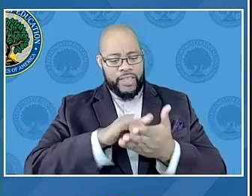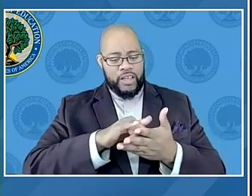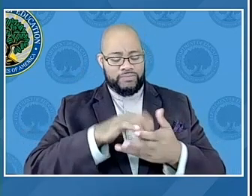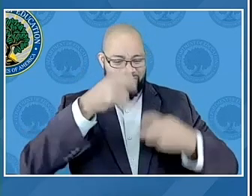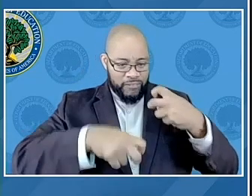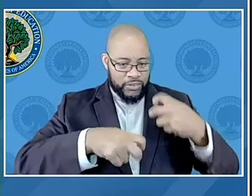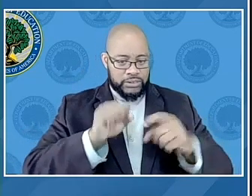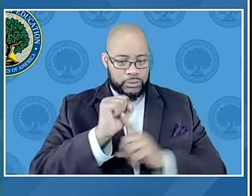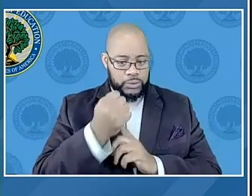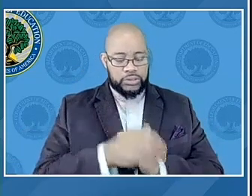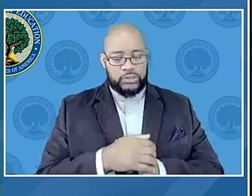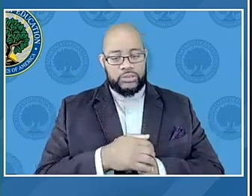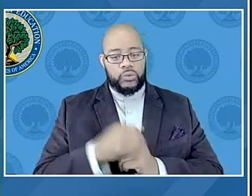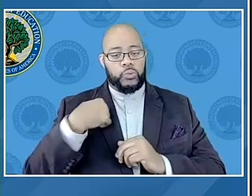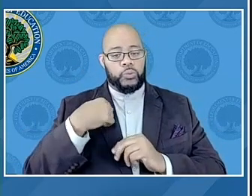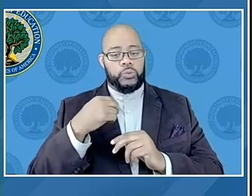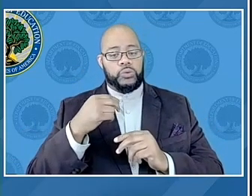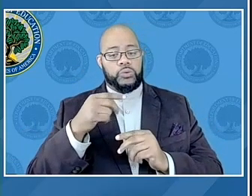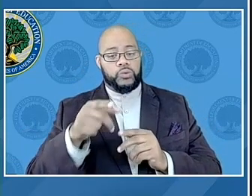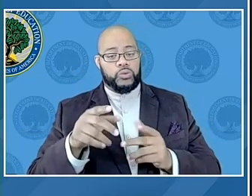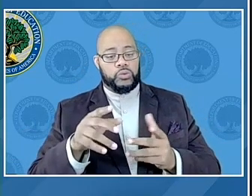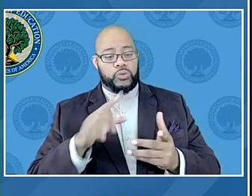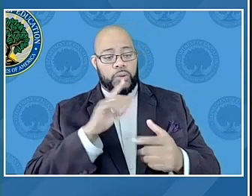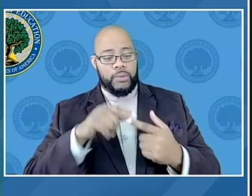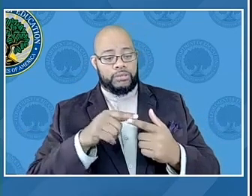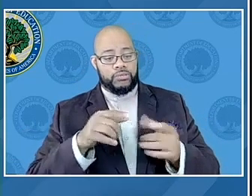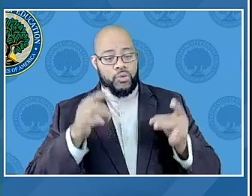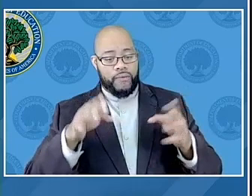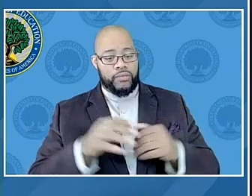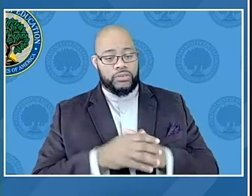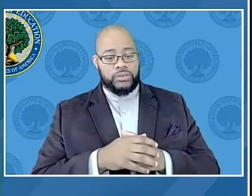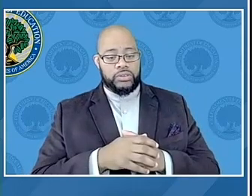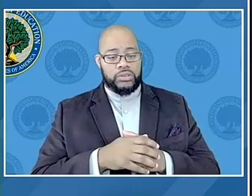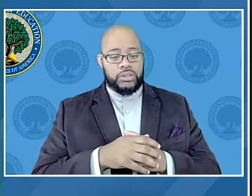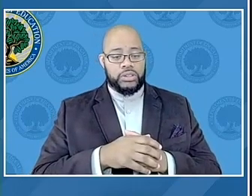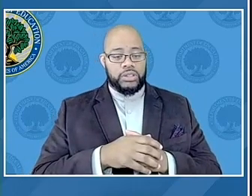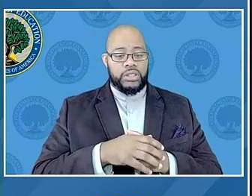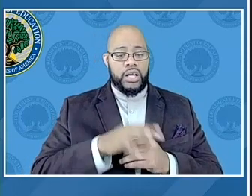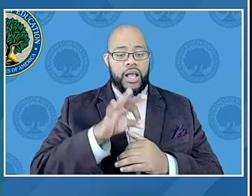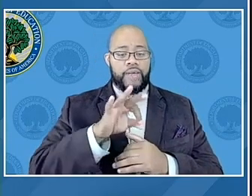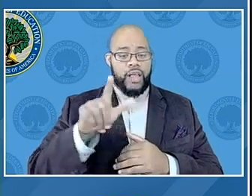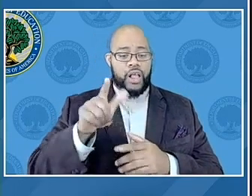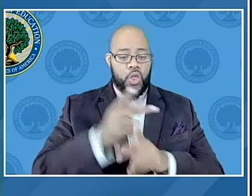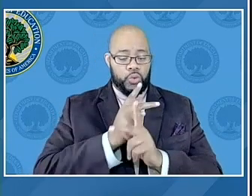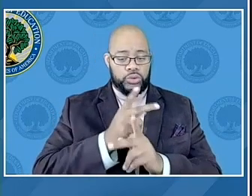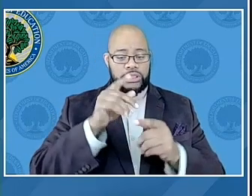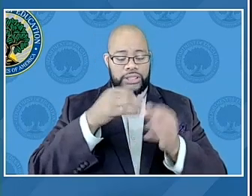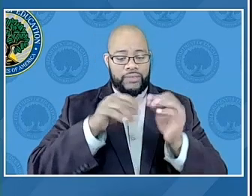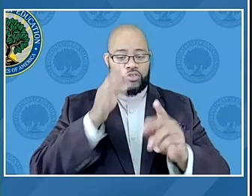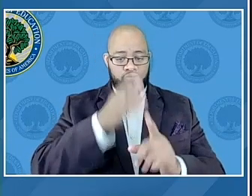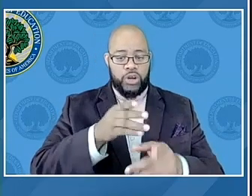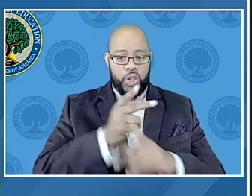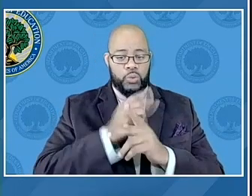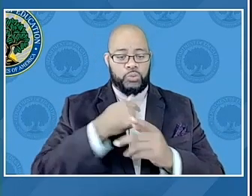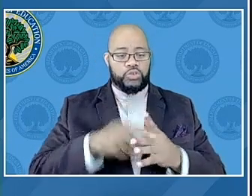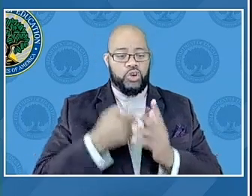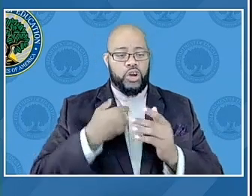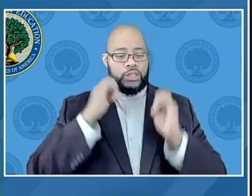Were you steered to the awful FFEL loans instead of direct loans when you started out your education career? Did you come from a family that didn't